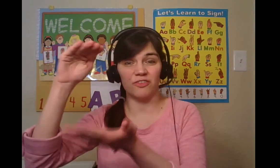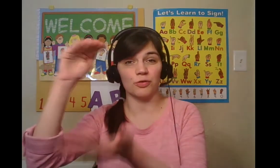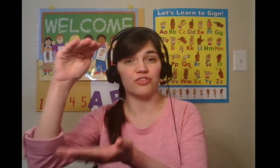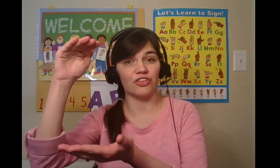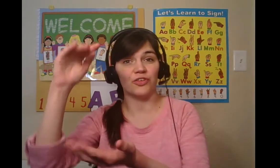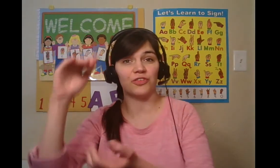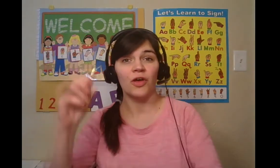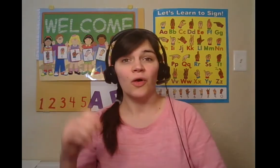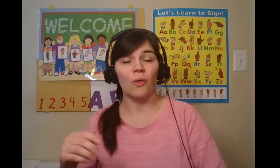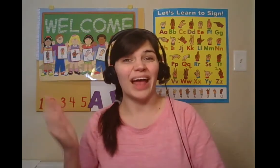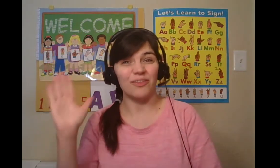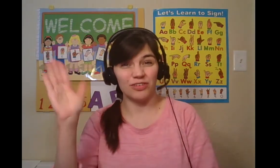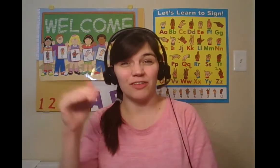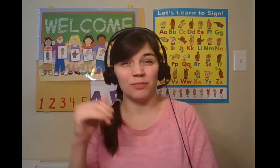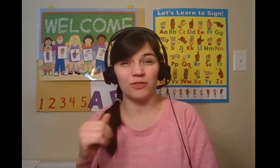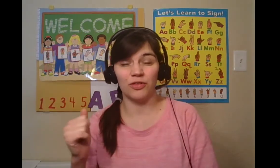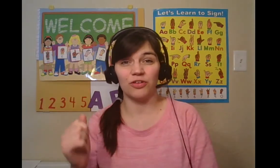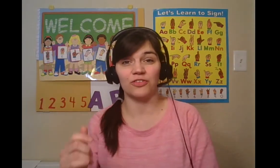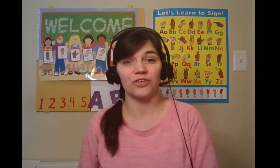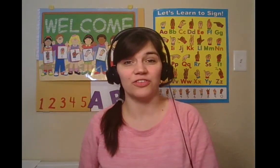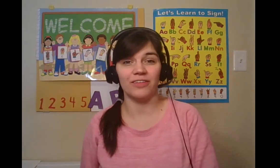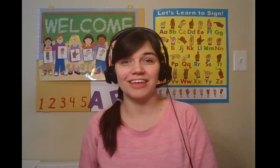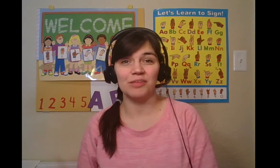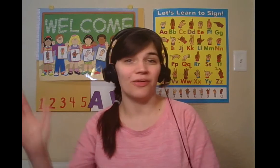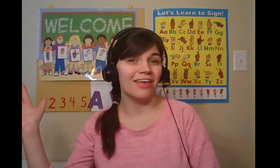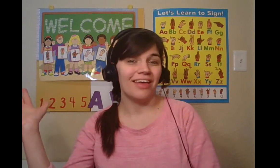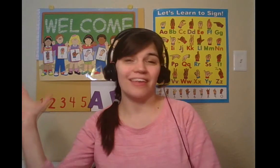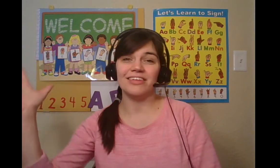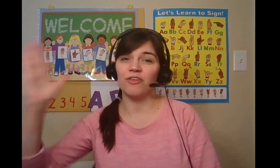have brochures or advertisements for their desserts on the table, and the deaf